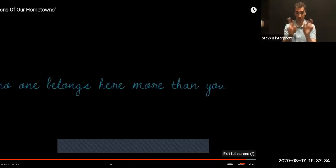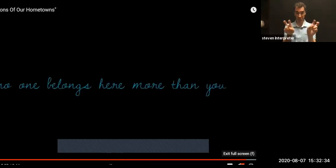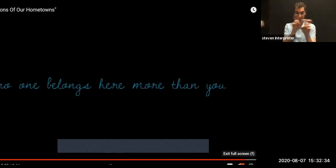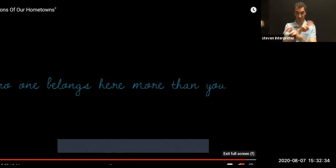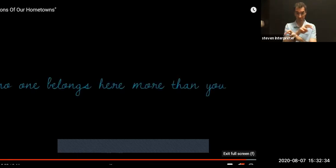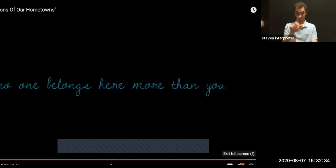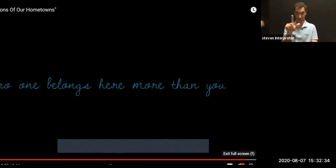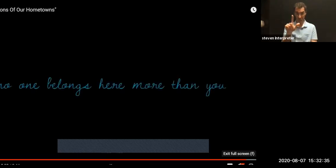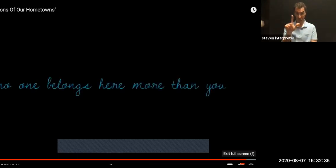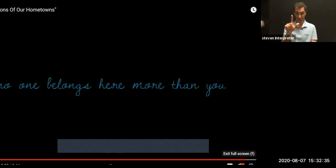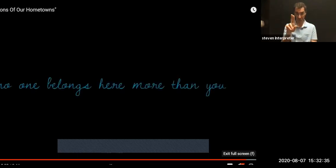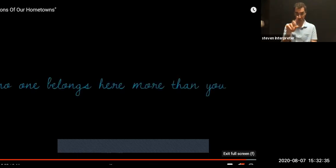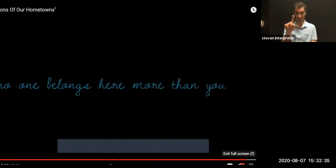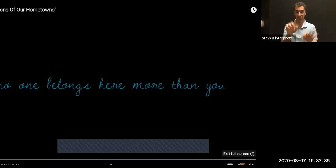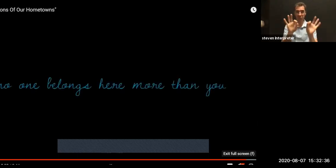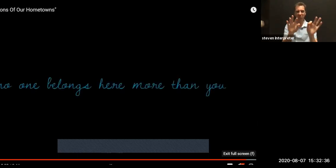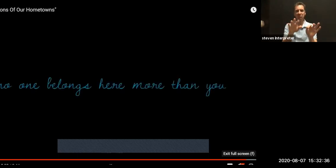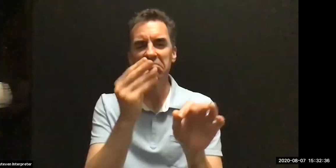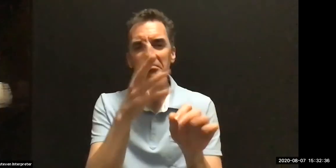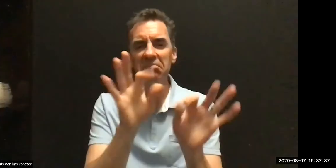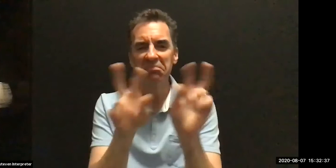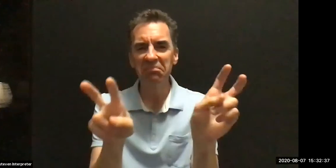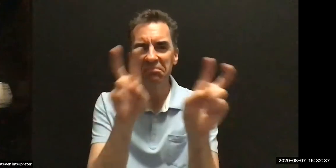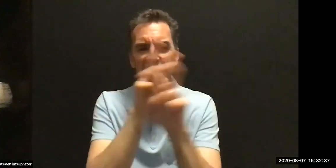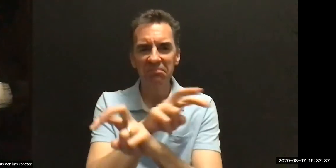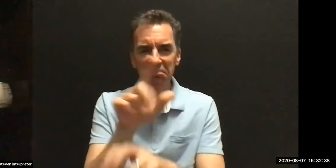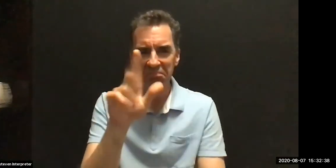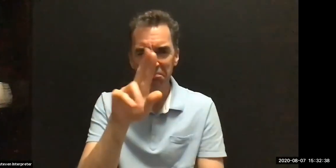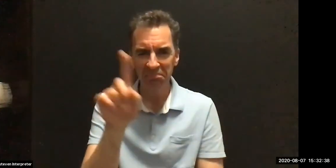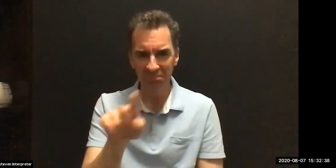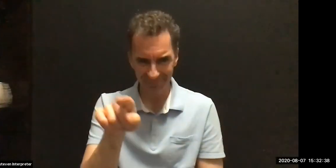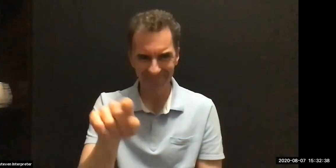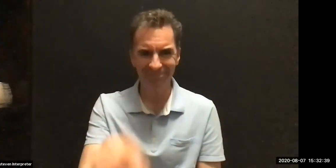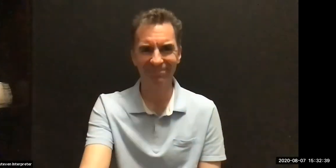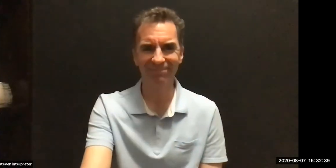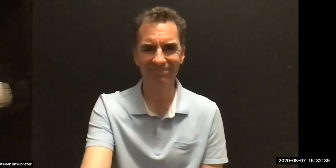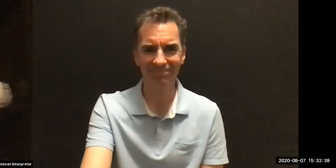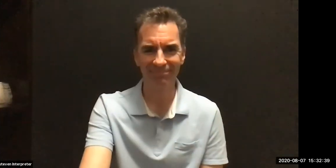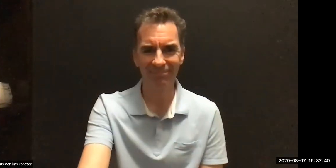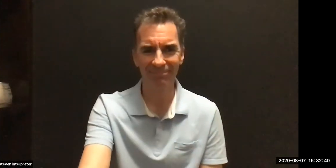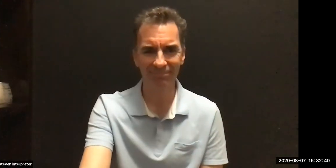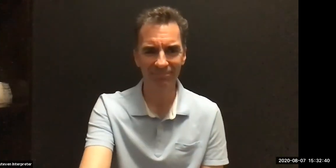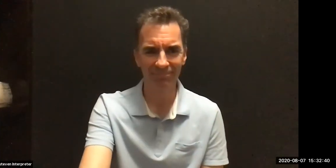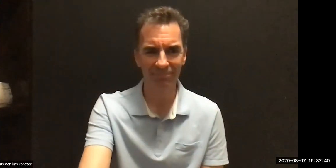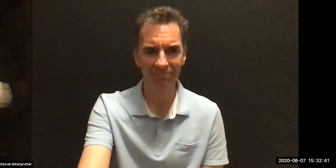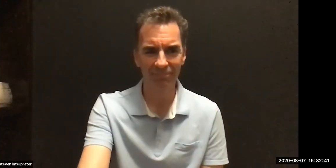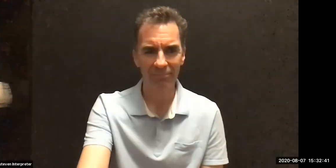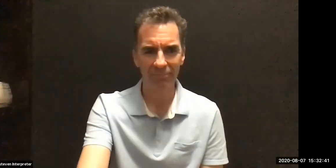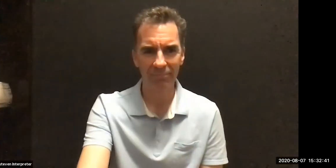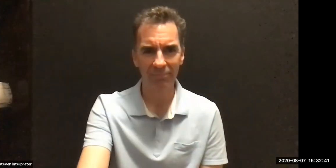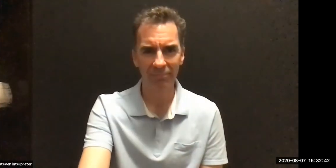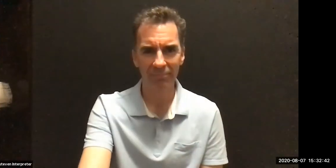Channelle Charest: Oh man, you guys, we put that out in March and then the world imploded.